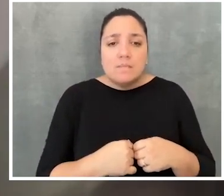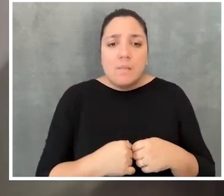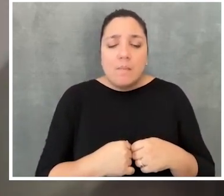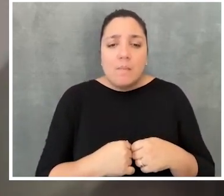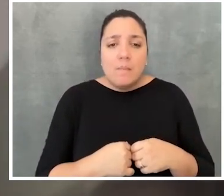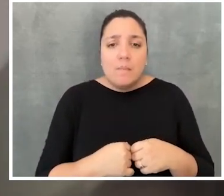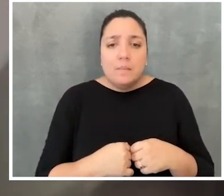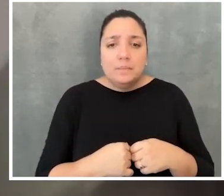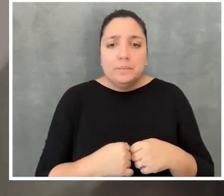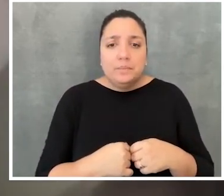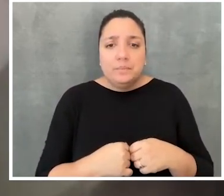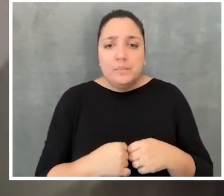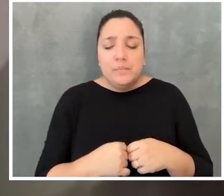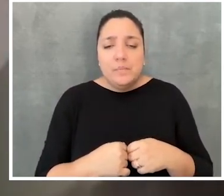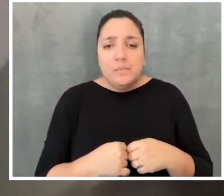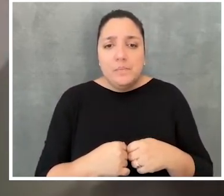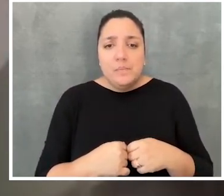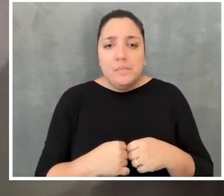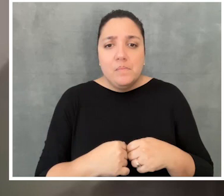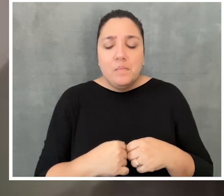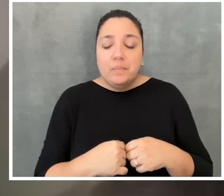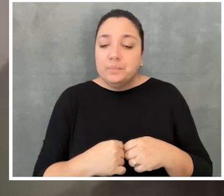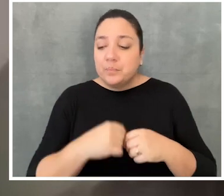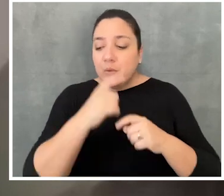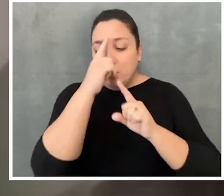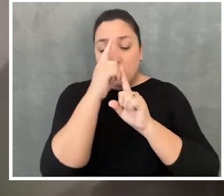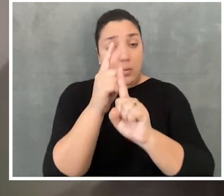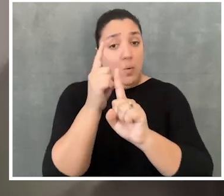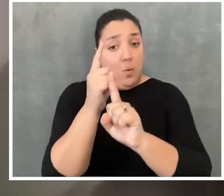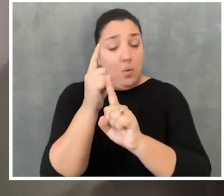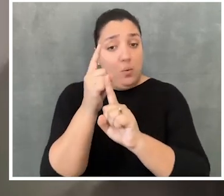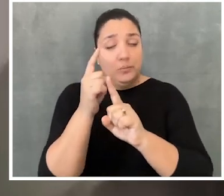really, we're working with educating feminist movements